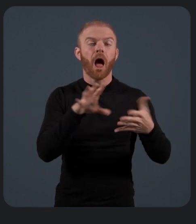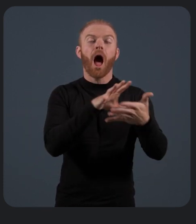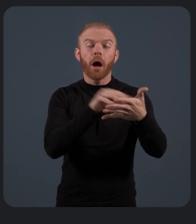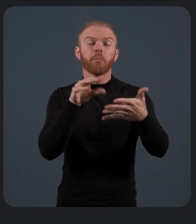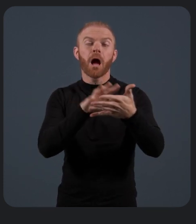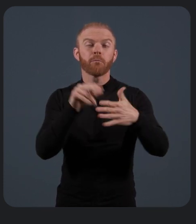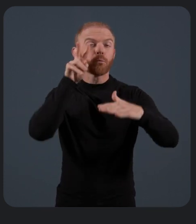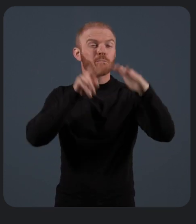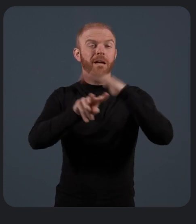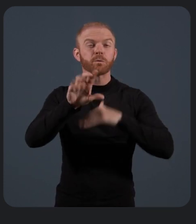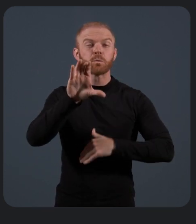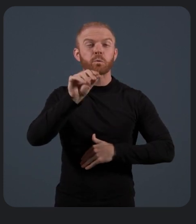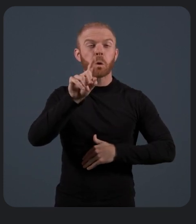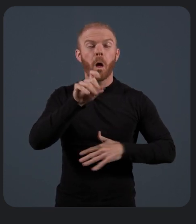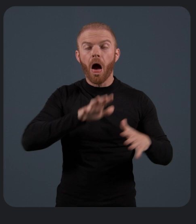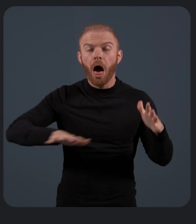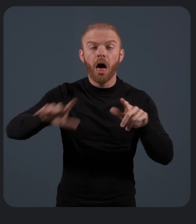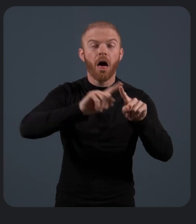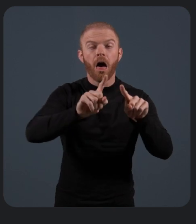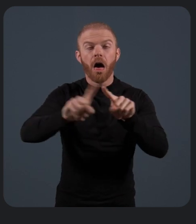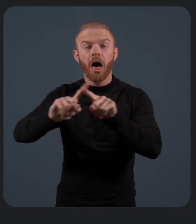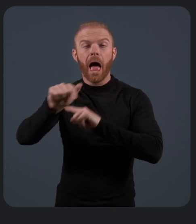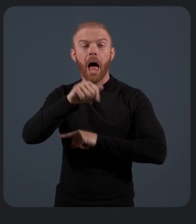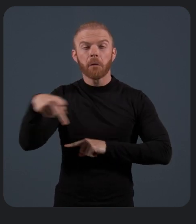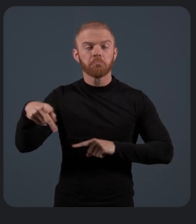everywhere in your app. So, to solve this problem, we have